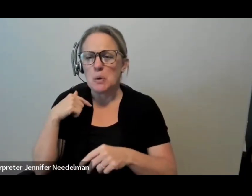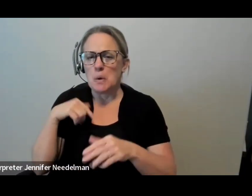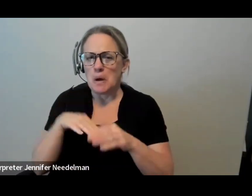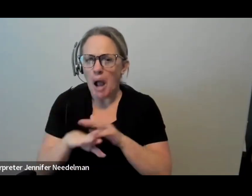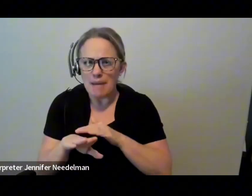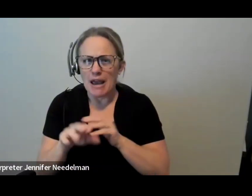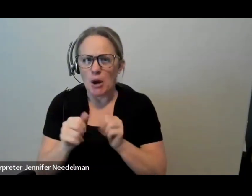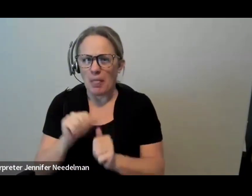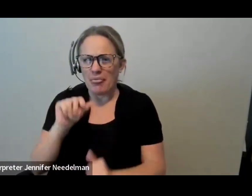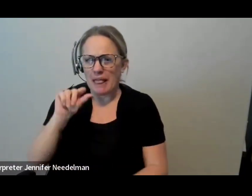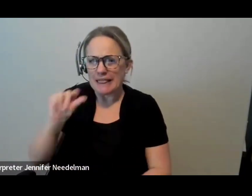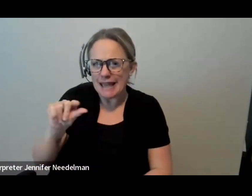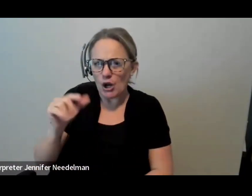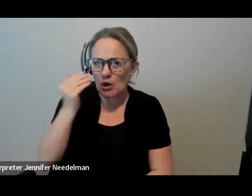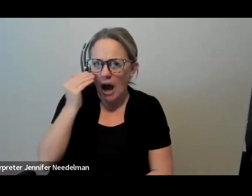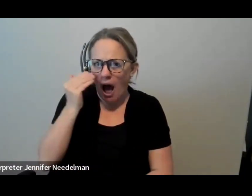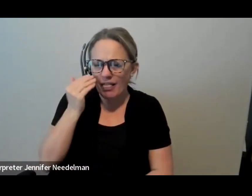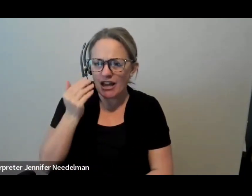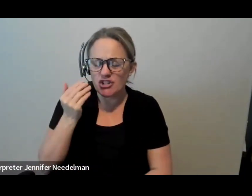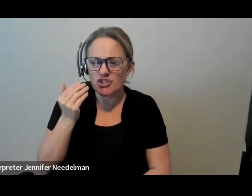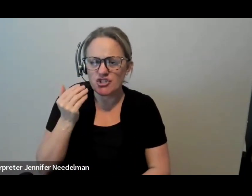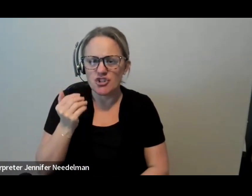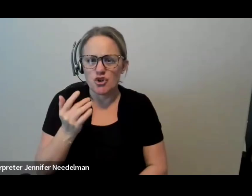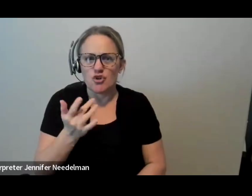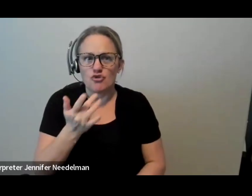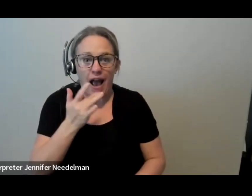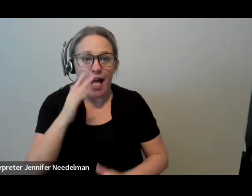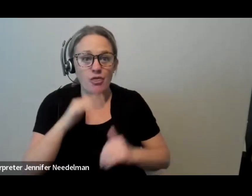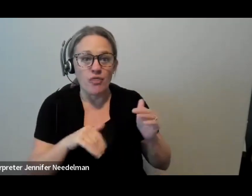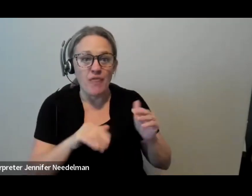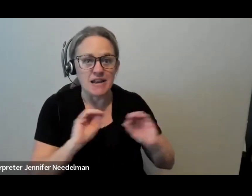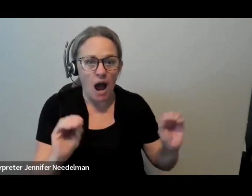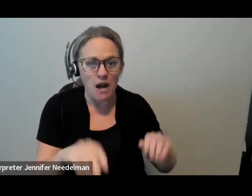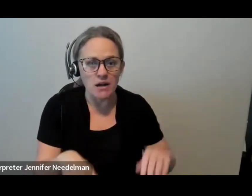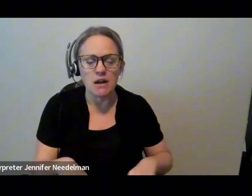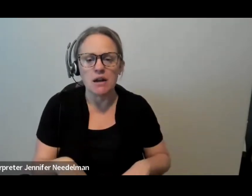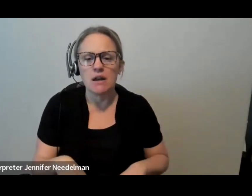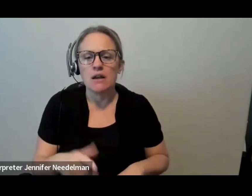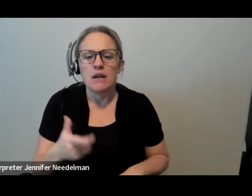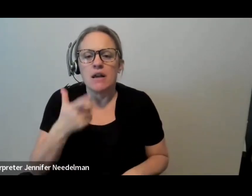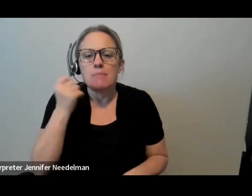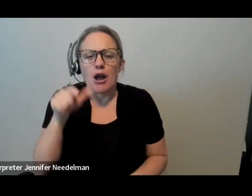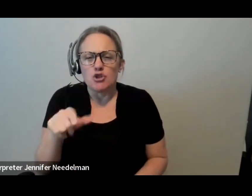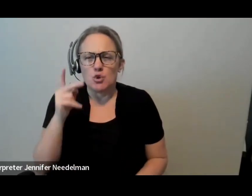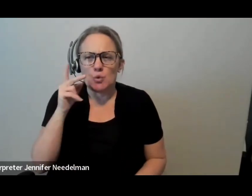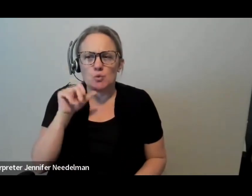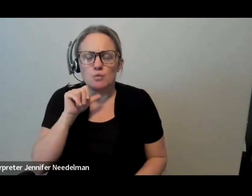of knowledge in that sometimes because it's just a certain purview that you have, you don't see the larger picture,